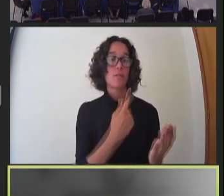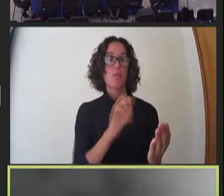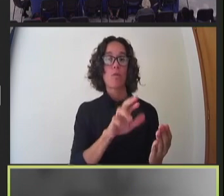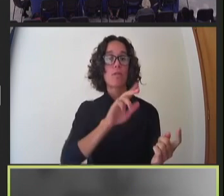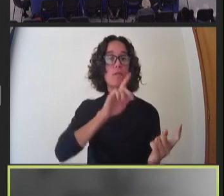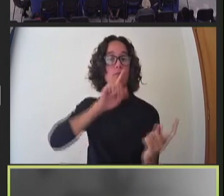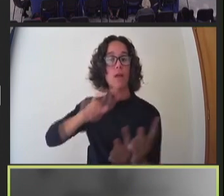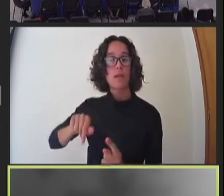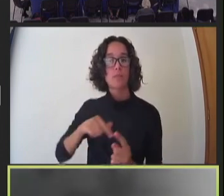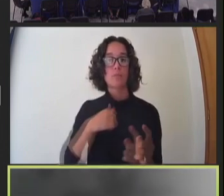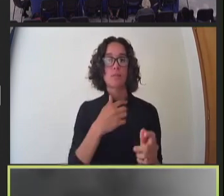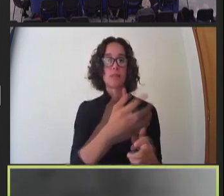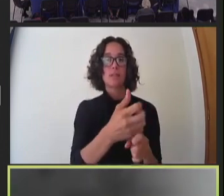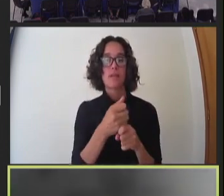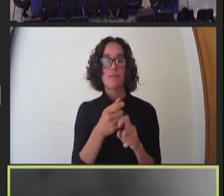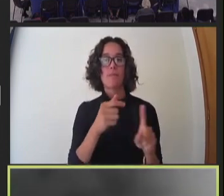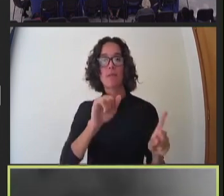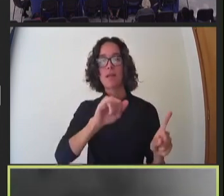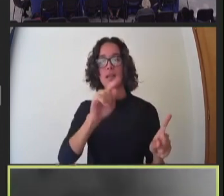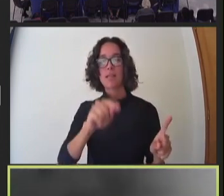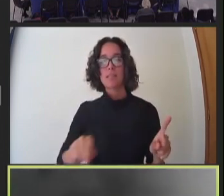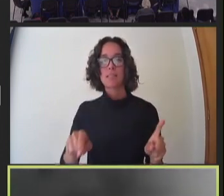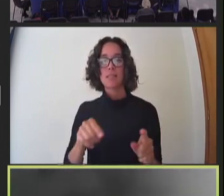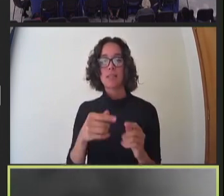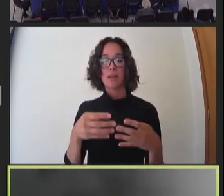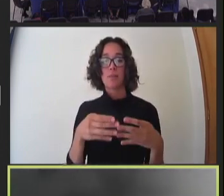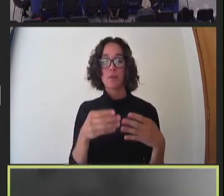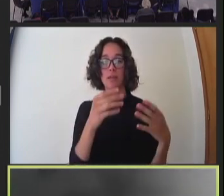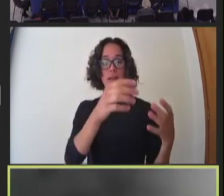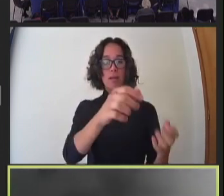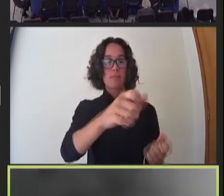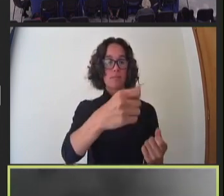we have it -- we are -- have the ability to filter that by state. We can look at